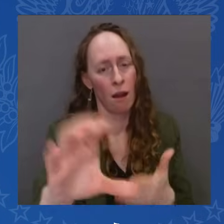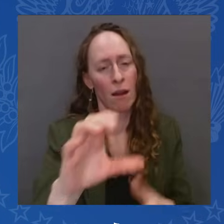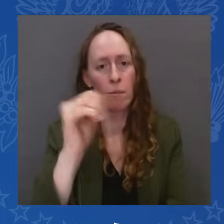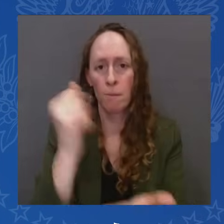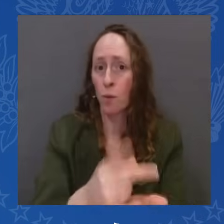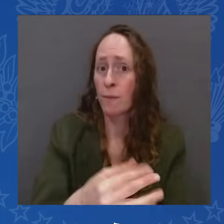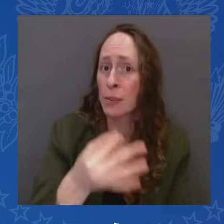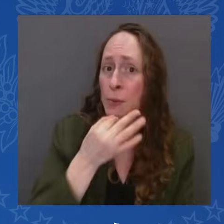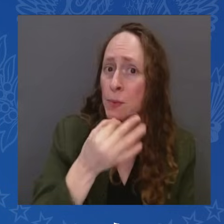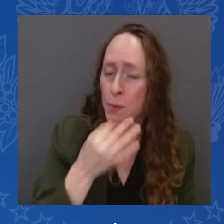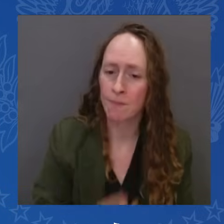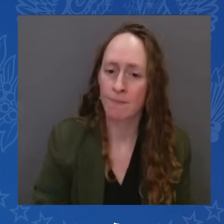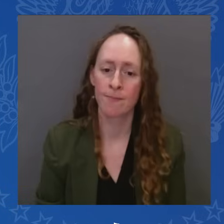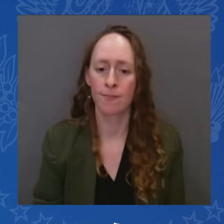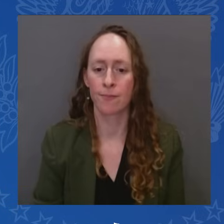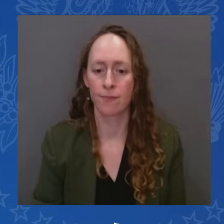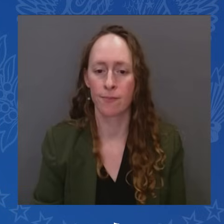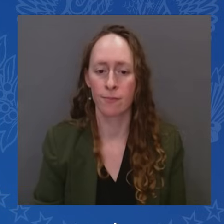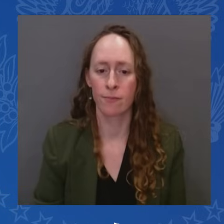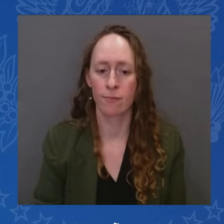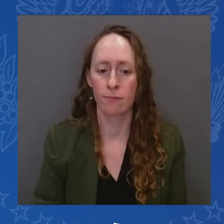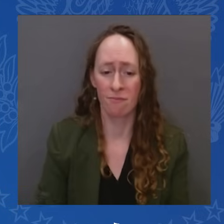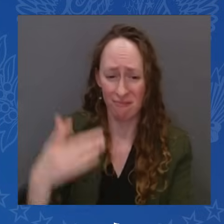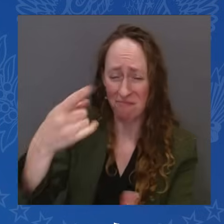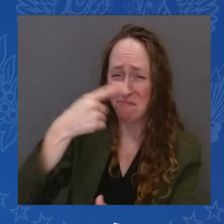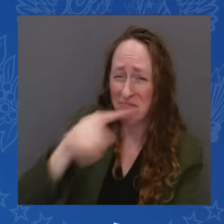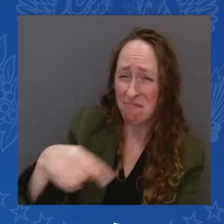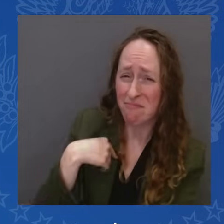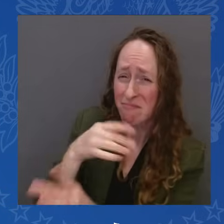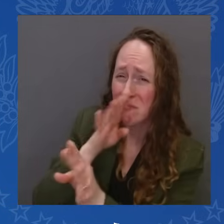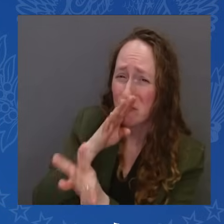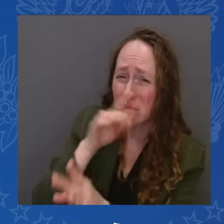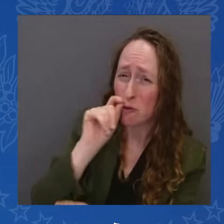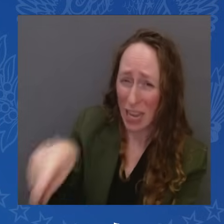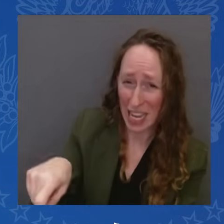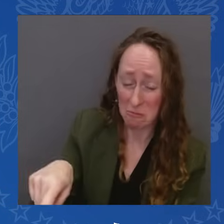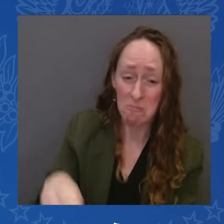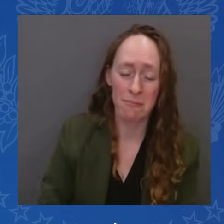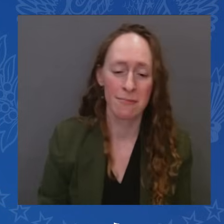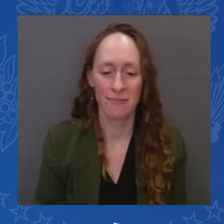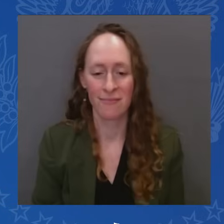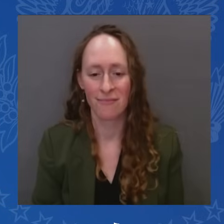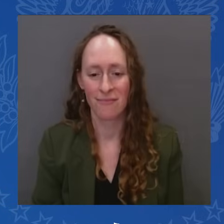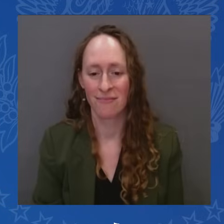(As interpreted.) Thank you.